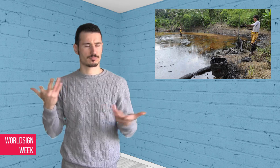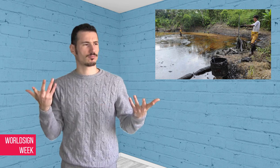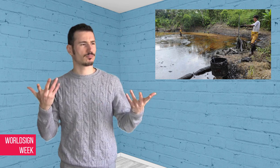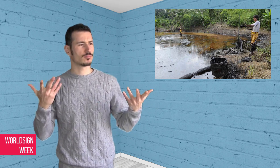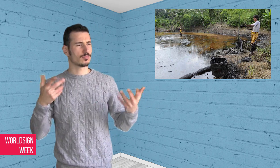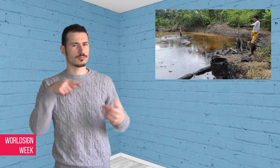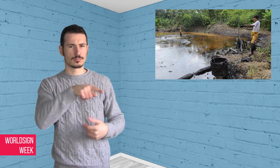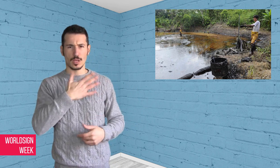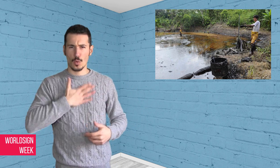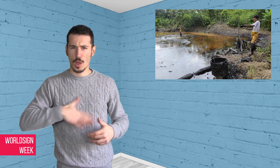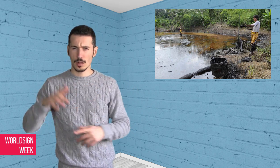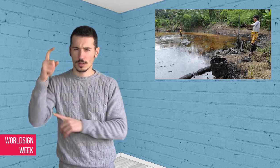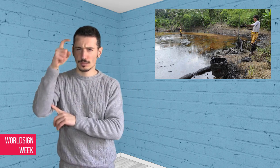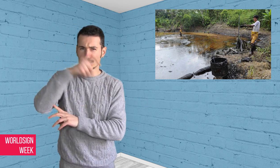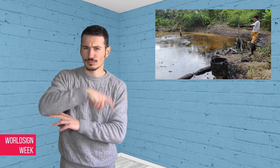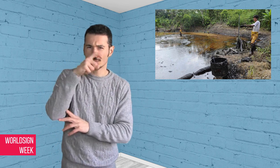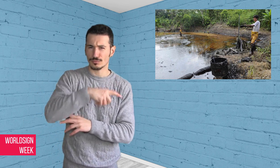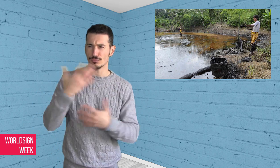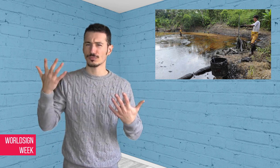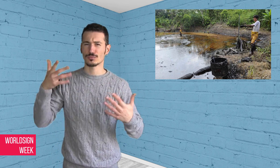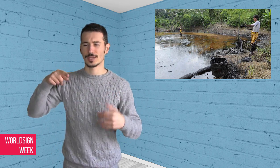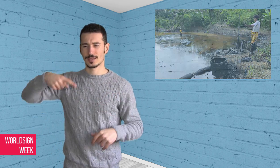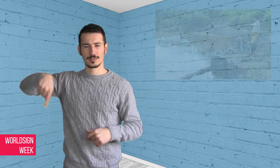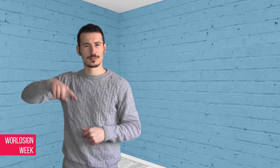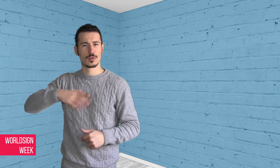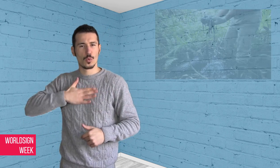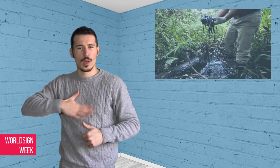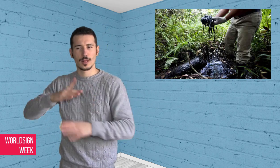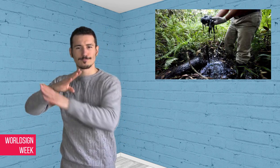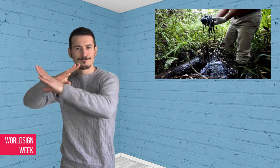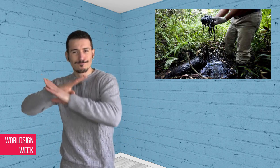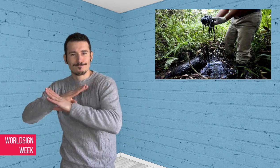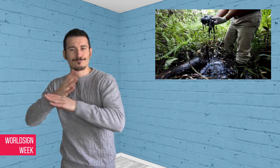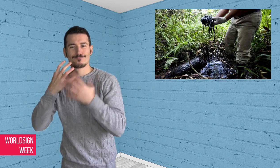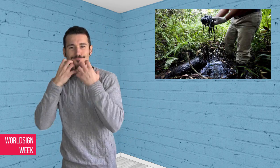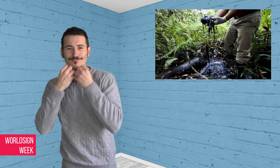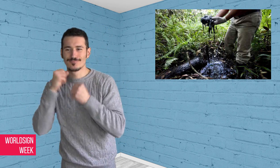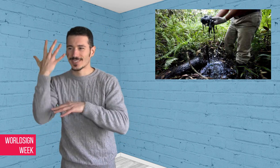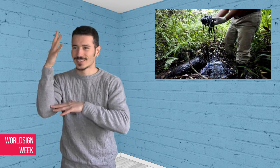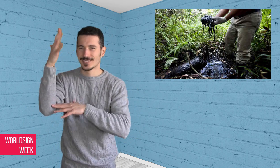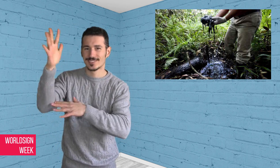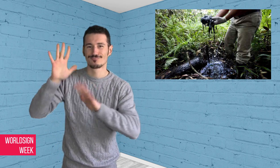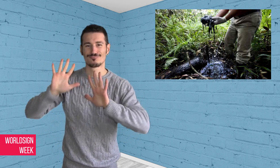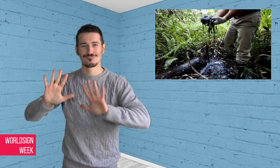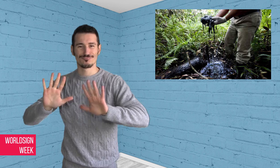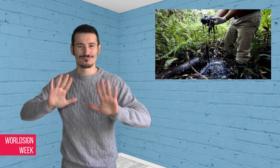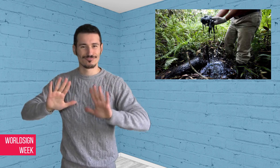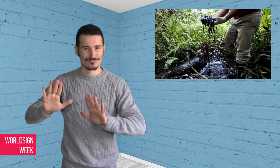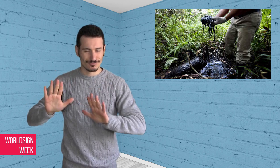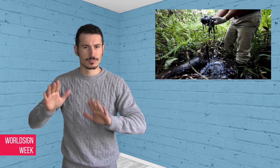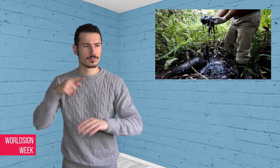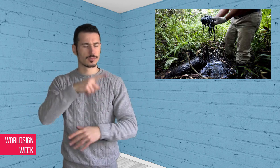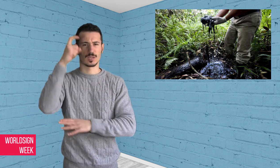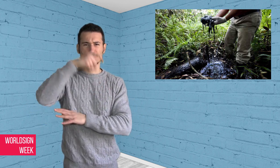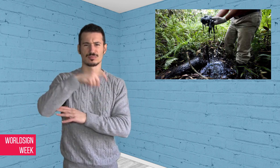This decision is considered a major setback to environmentalists wanting to protect one